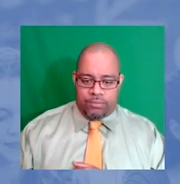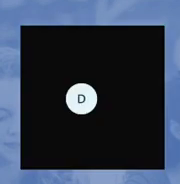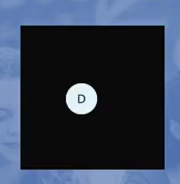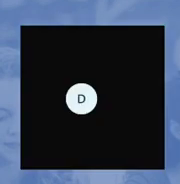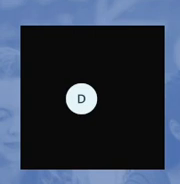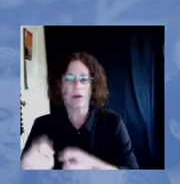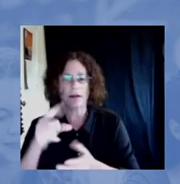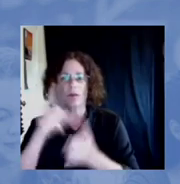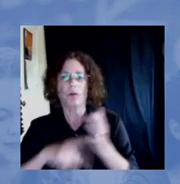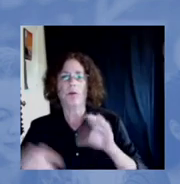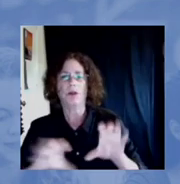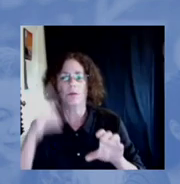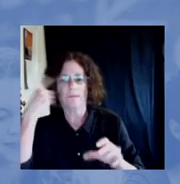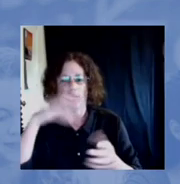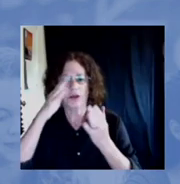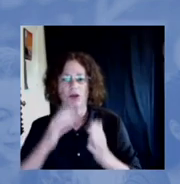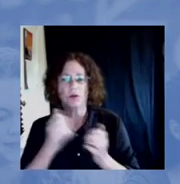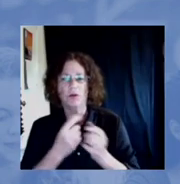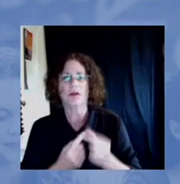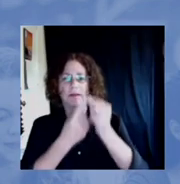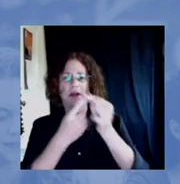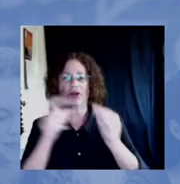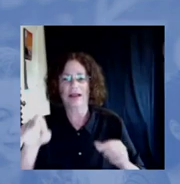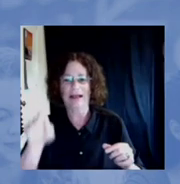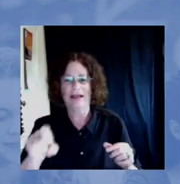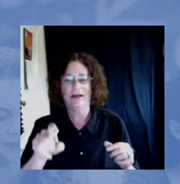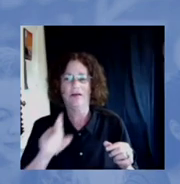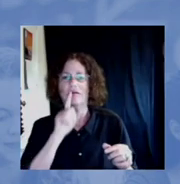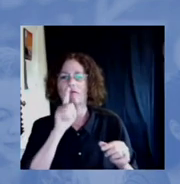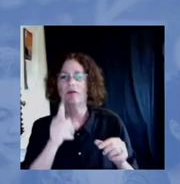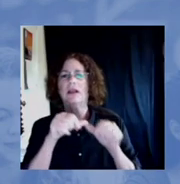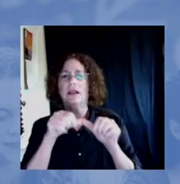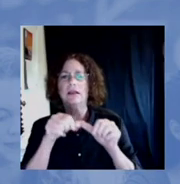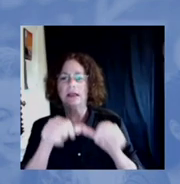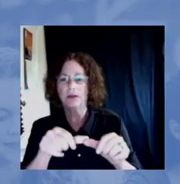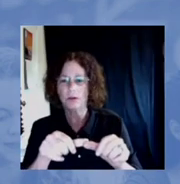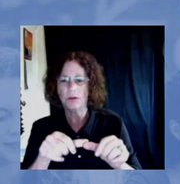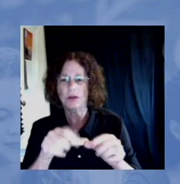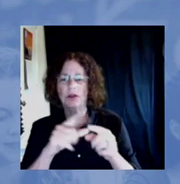FOR OUR STUDENTS WITH SPECIAL NEEDS REALLY CONTINUES TO ELEVATE OUR CHILDREN TO THEIR